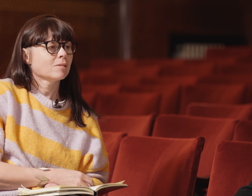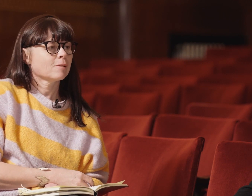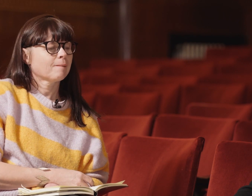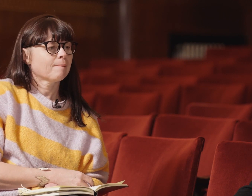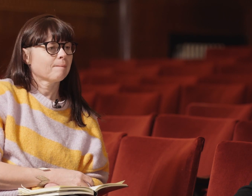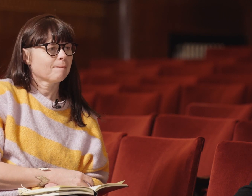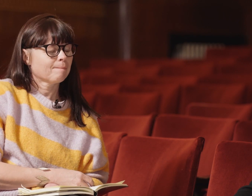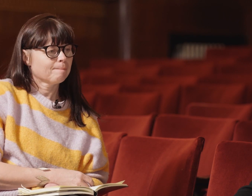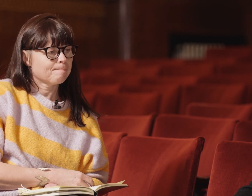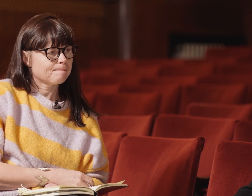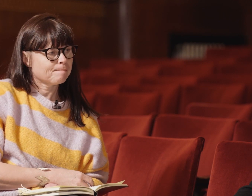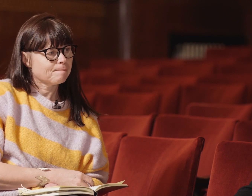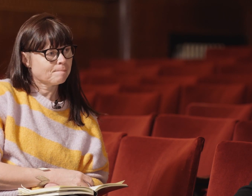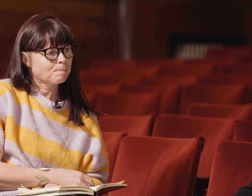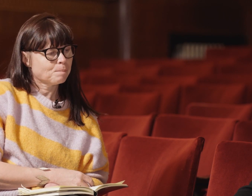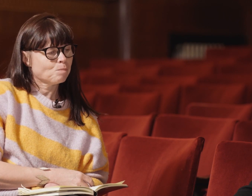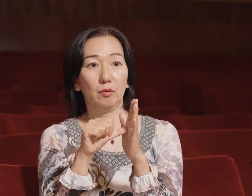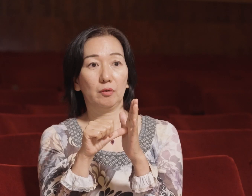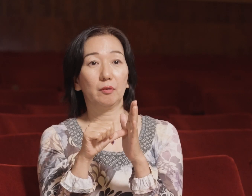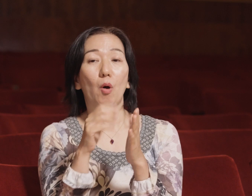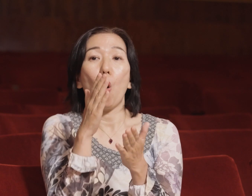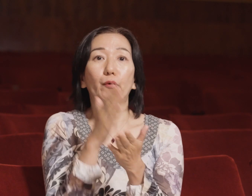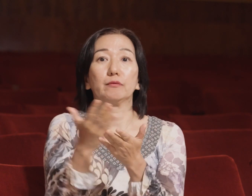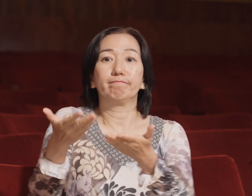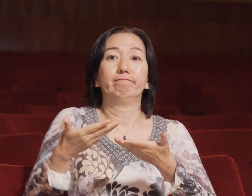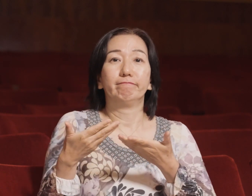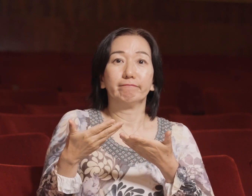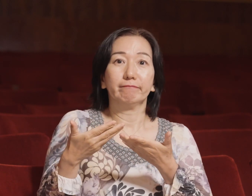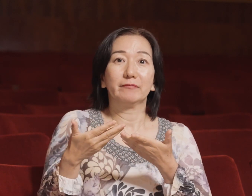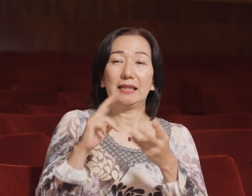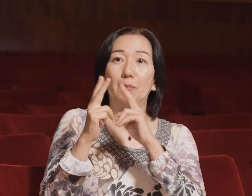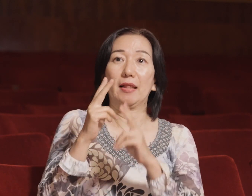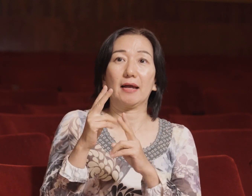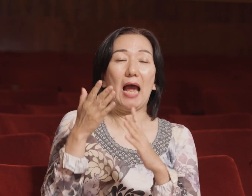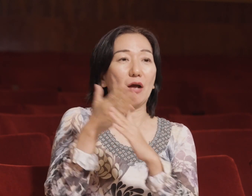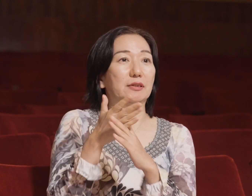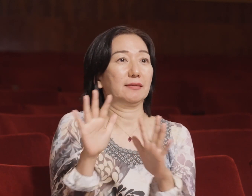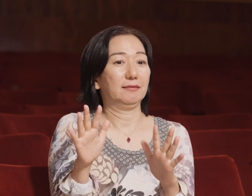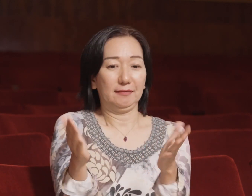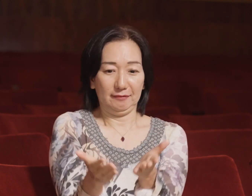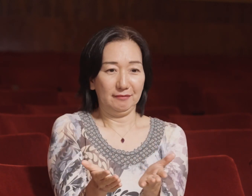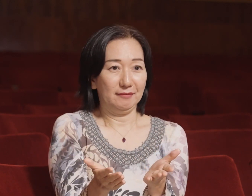As a deaf artist, communication is key and it can really be an issue obviously.